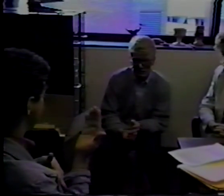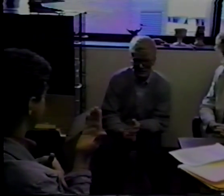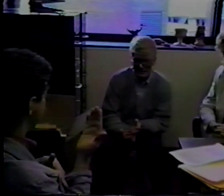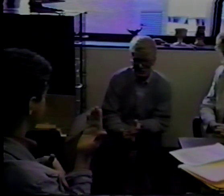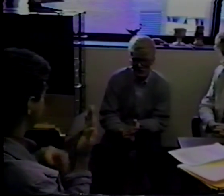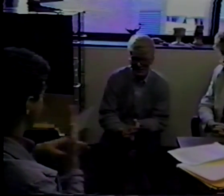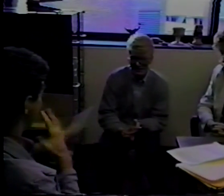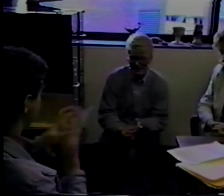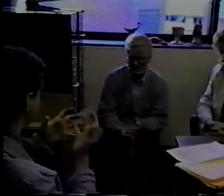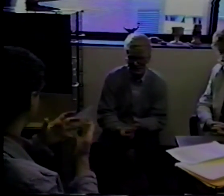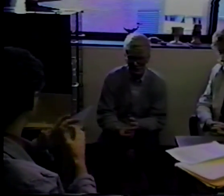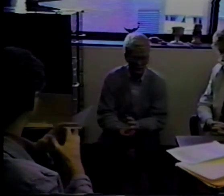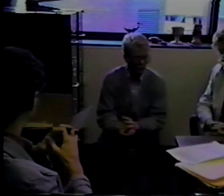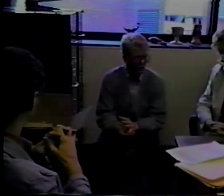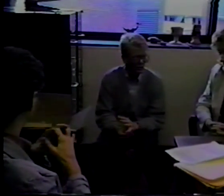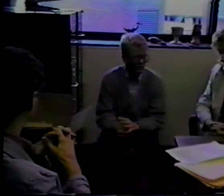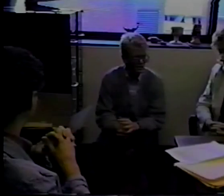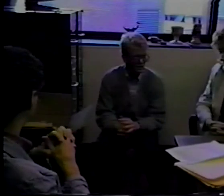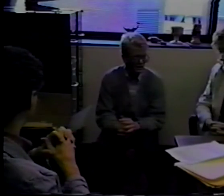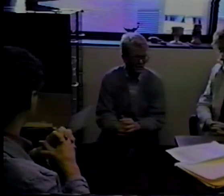Wednesday morning? before class?